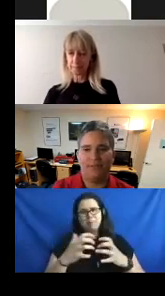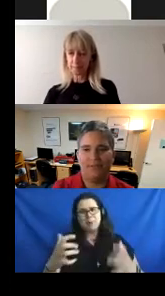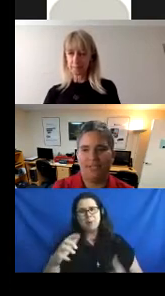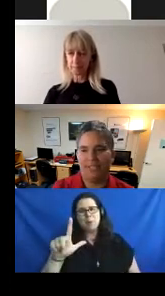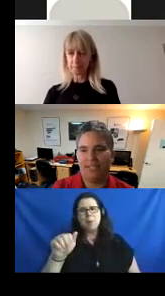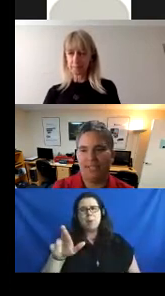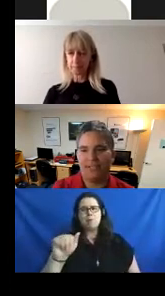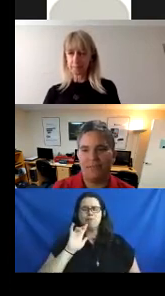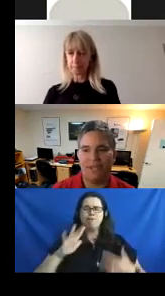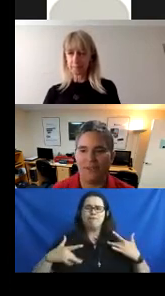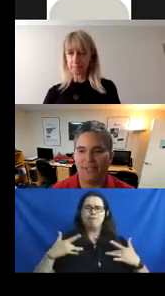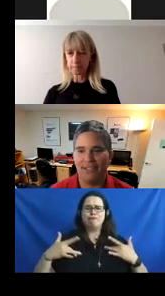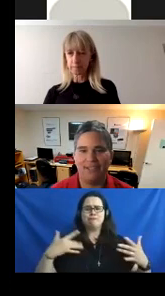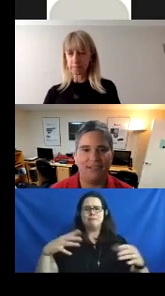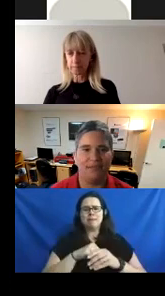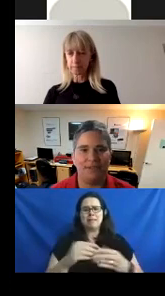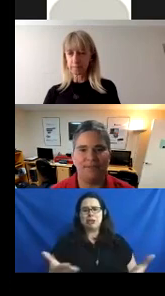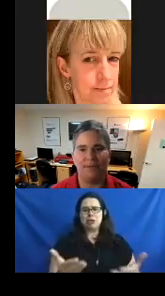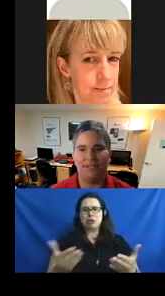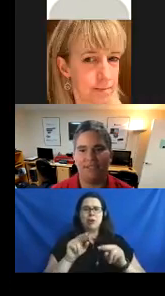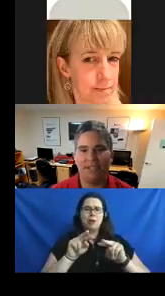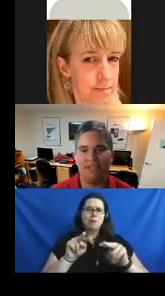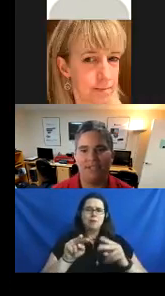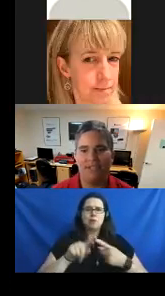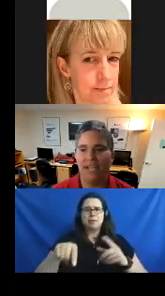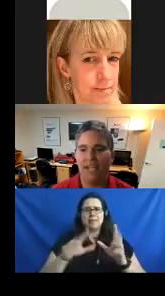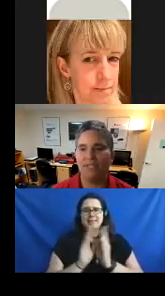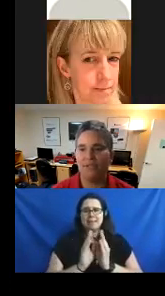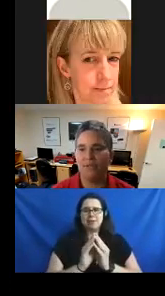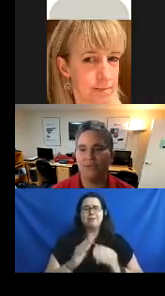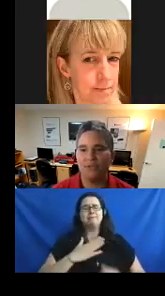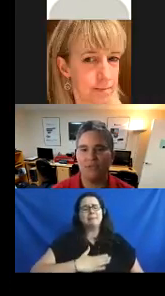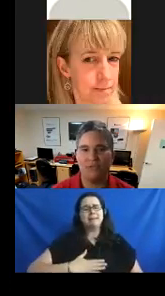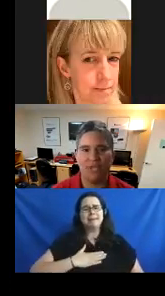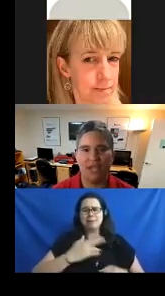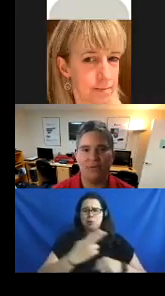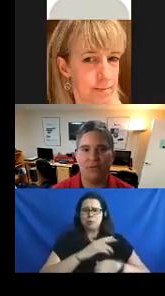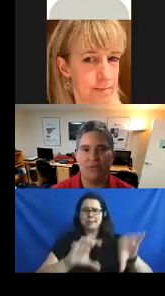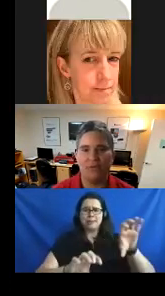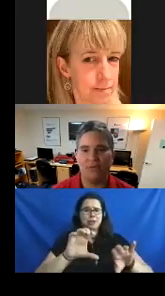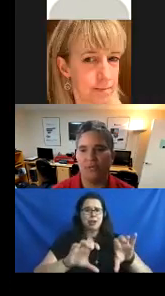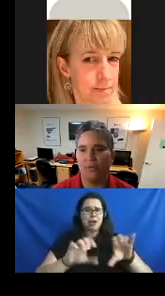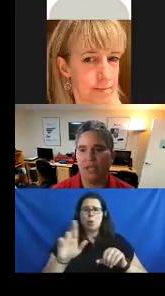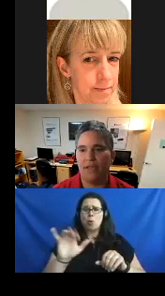Rachael: EXCITED TO BE HERE AND LOOKING FORWARD TO THE SESSION. PLEASE DO USE THE CHAT OR THERE IS ALSO Q & A IF YOU